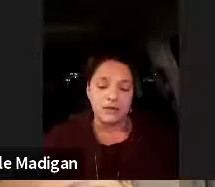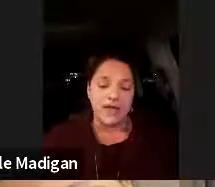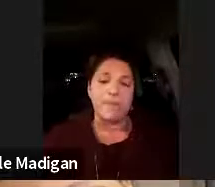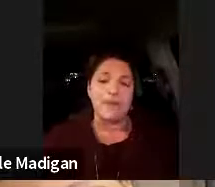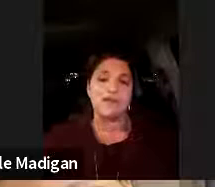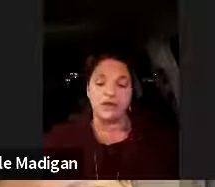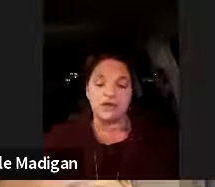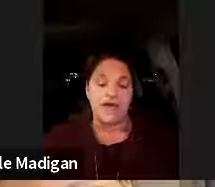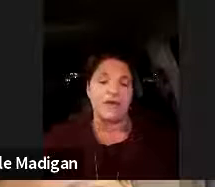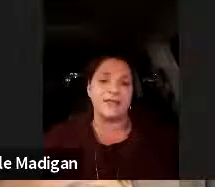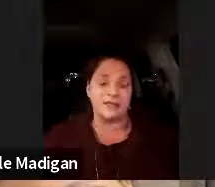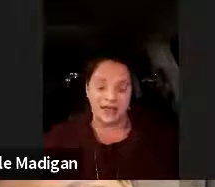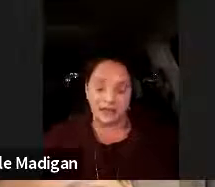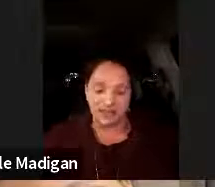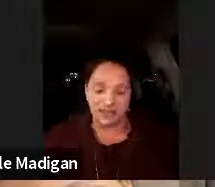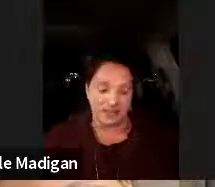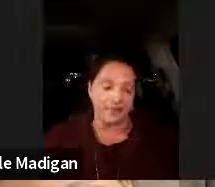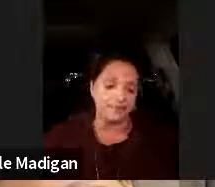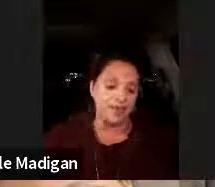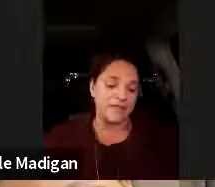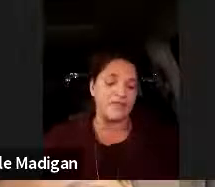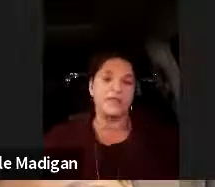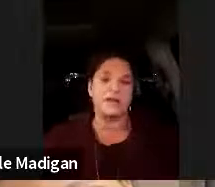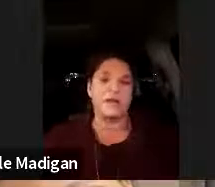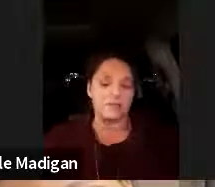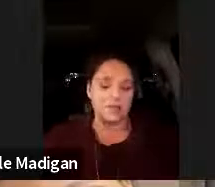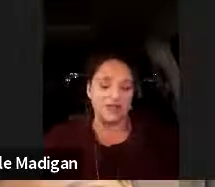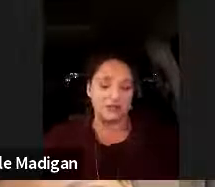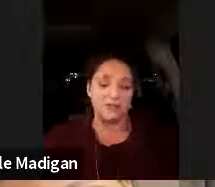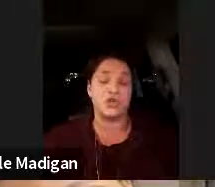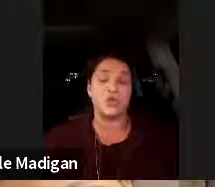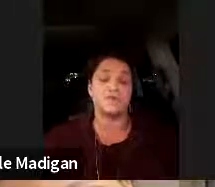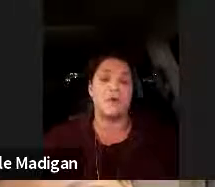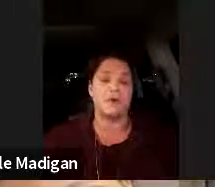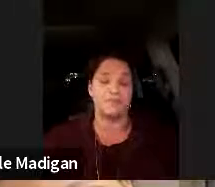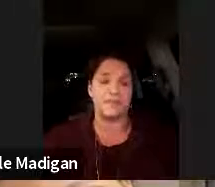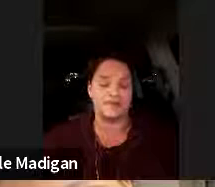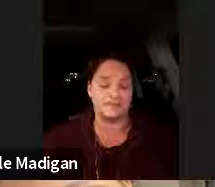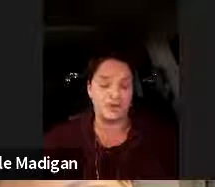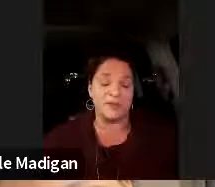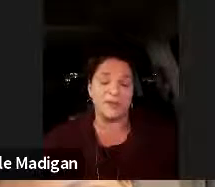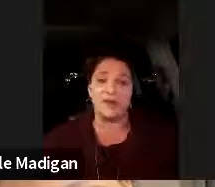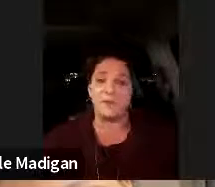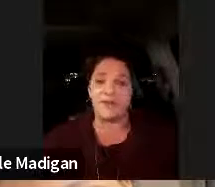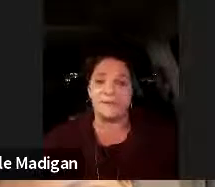Richelle Madigan: Now, imagine your child has a disability, and that these are the options, you must choose for between choose between for them.